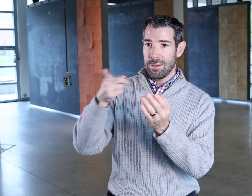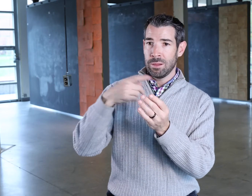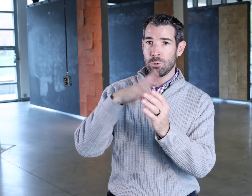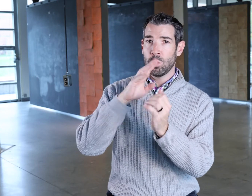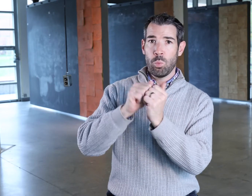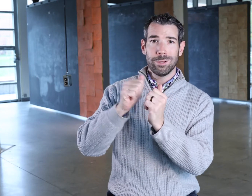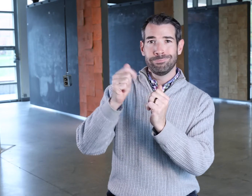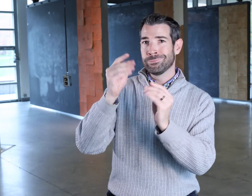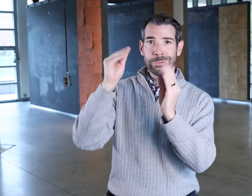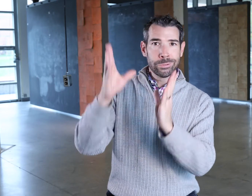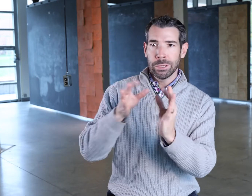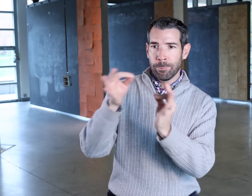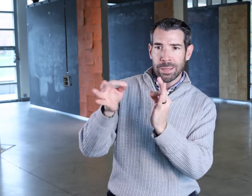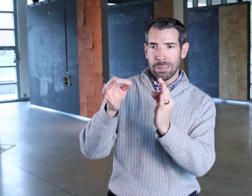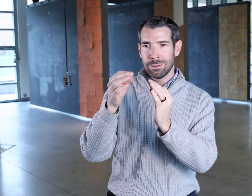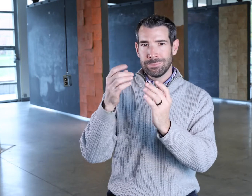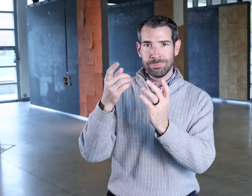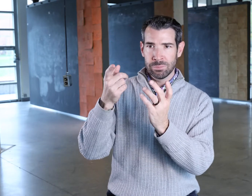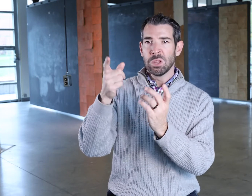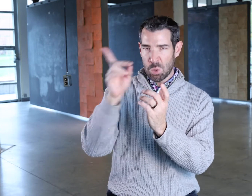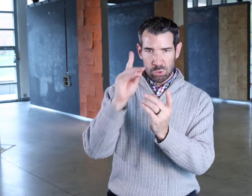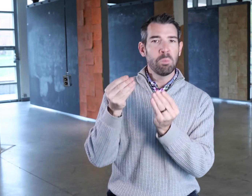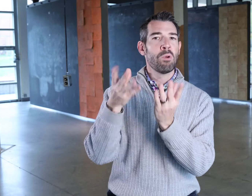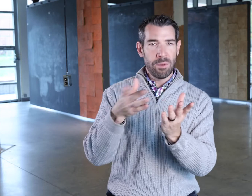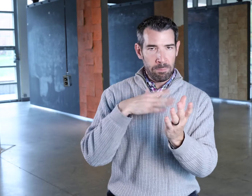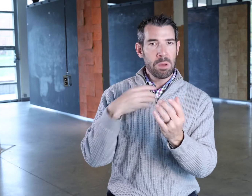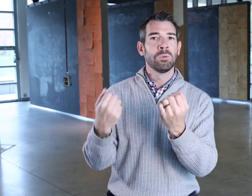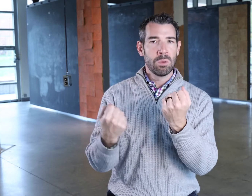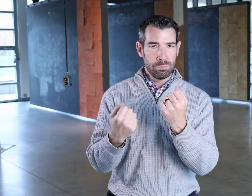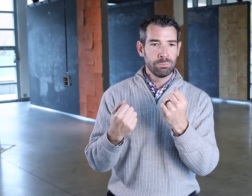I also talked with my professors and explained my needs.